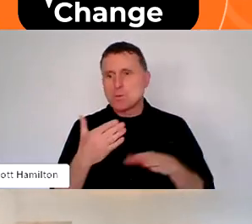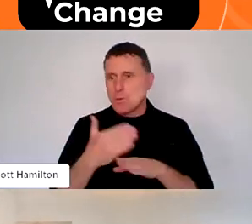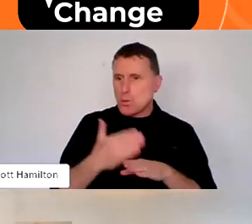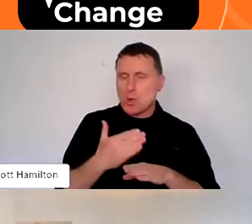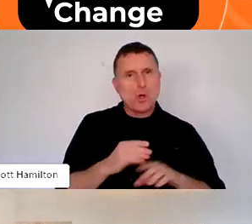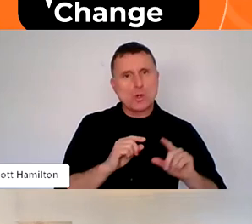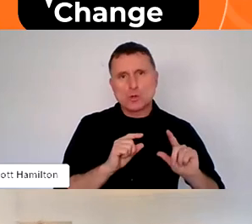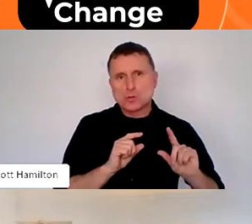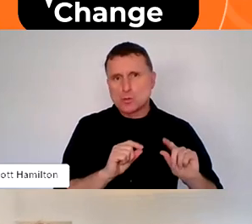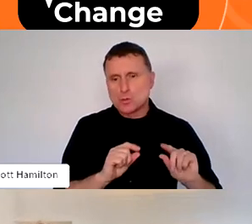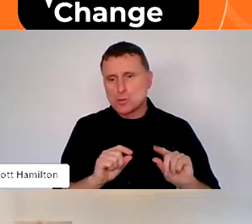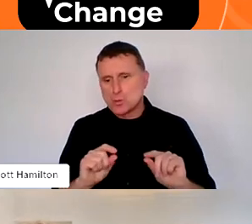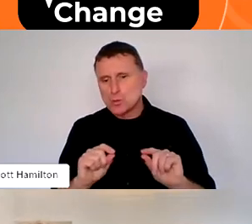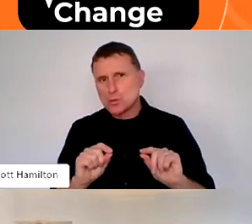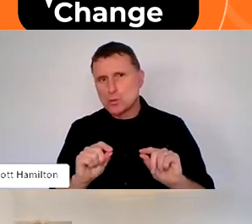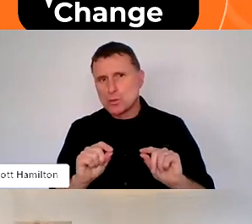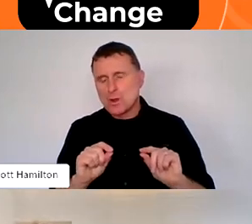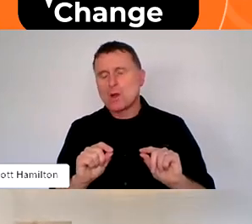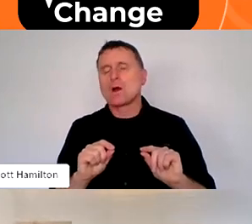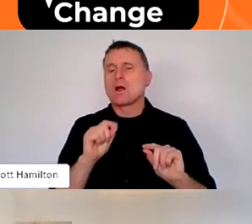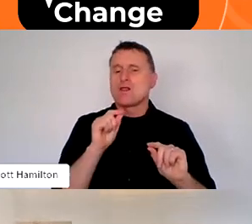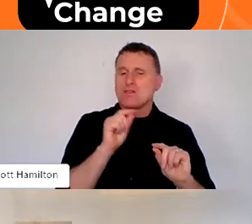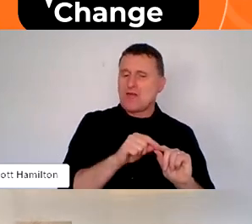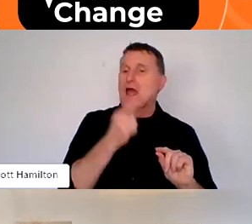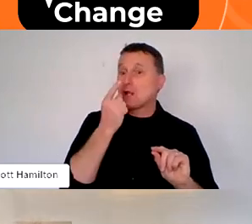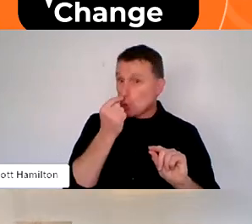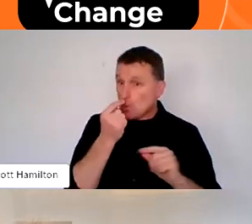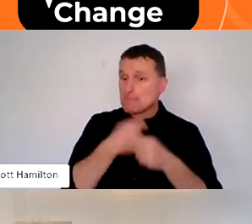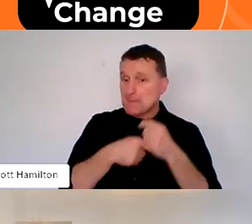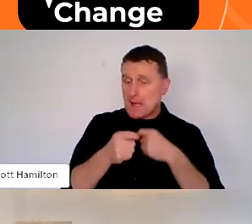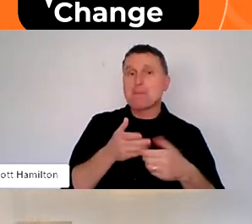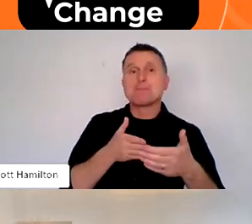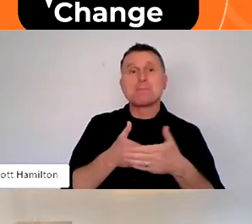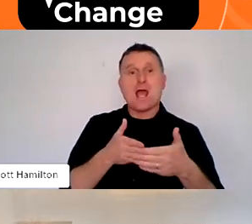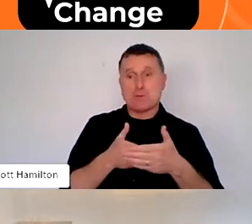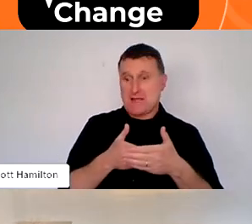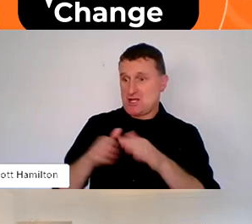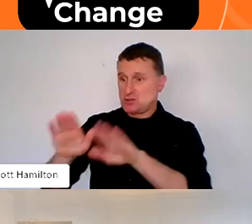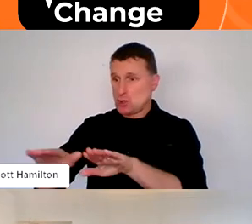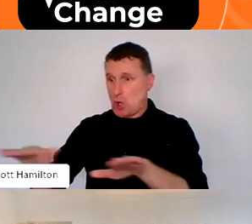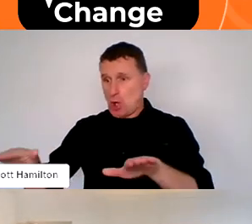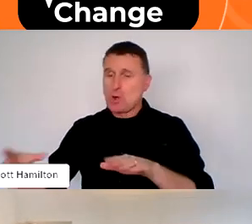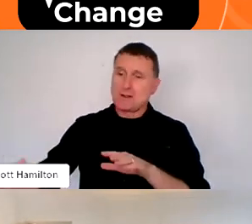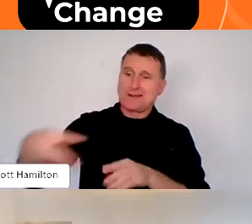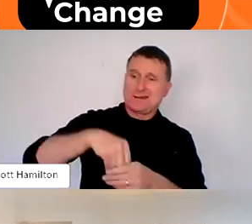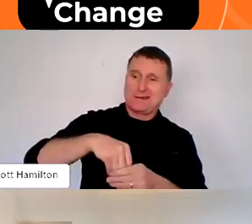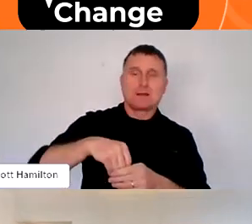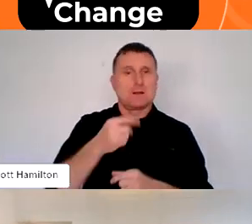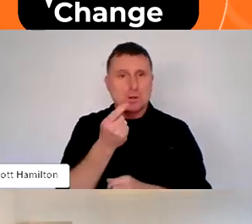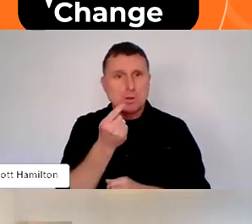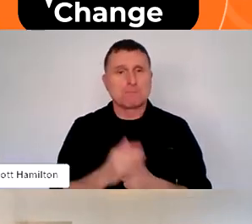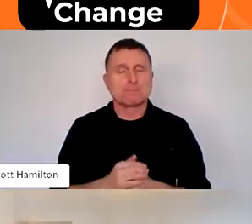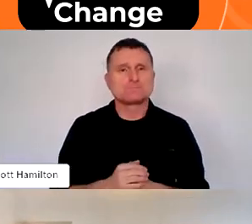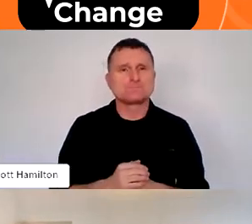as barriers to children's belonging and learning. But also we want